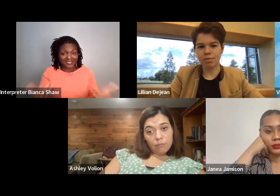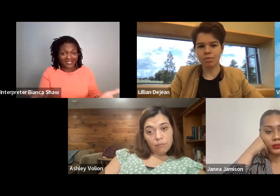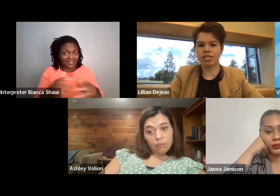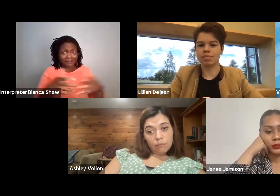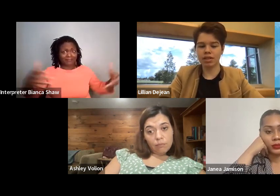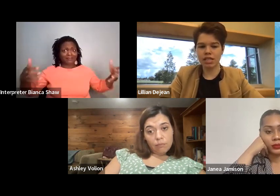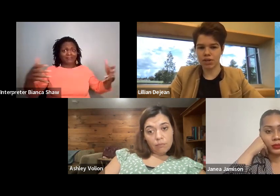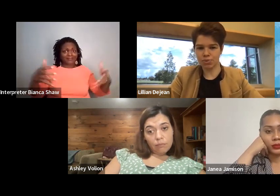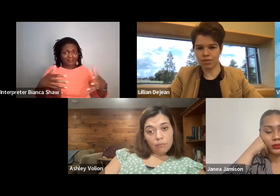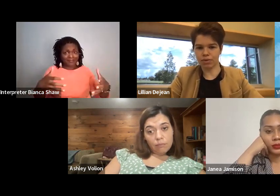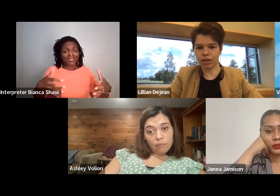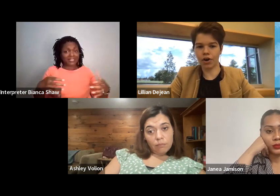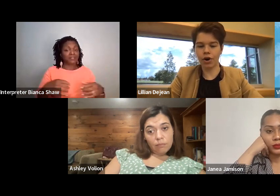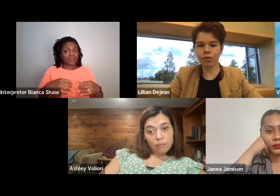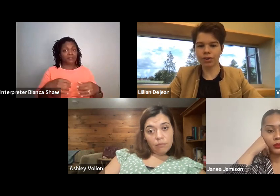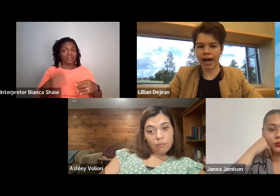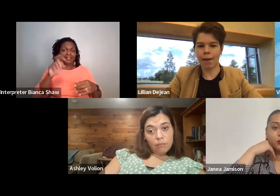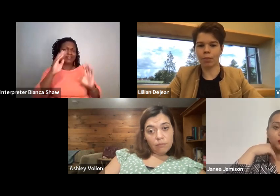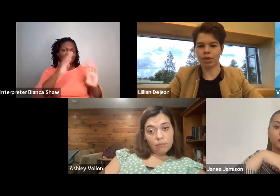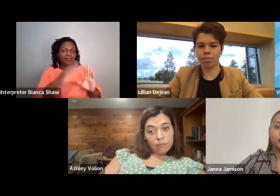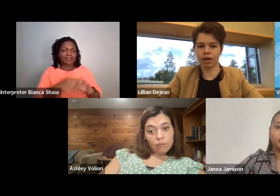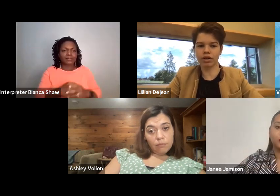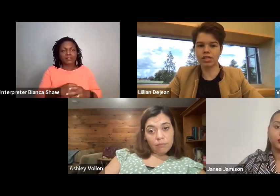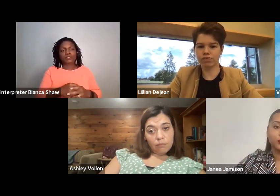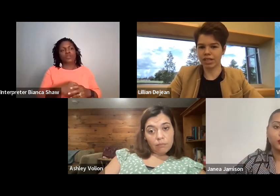would disability space while voting overlap with barriers.